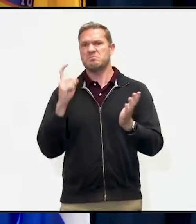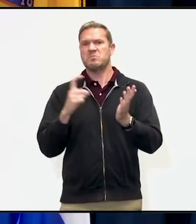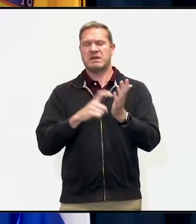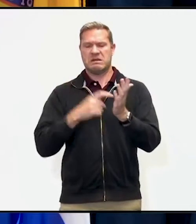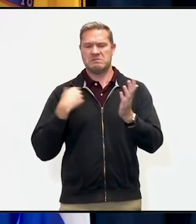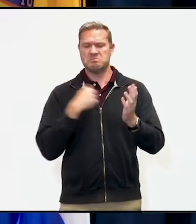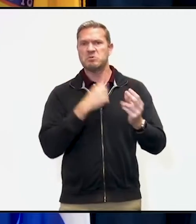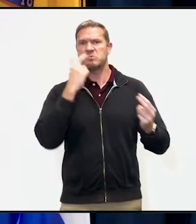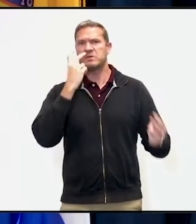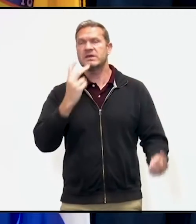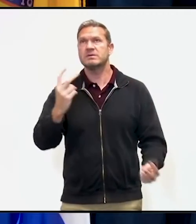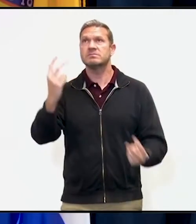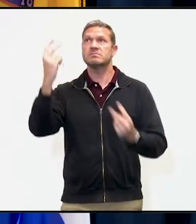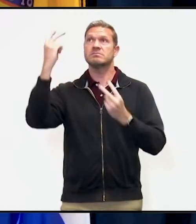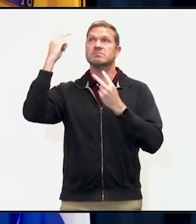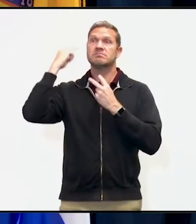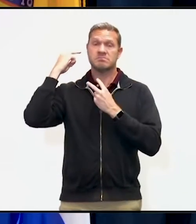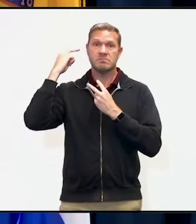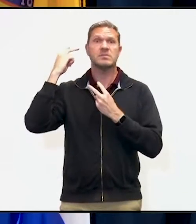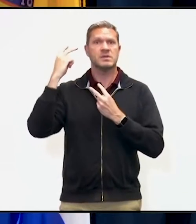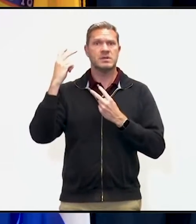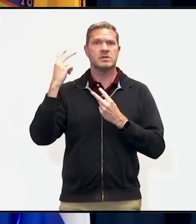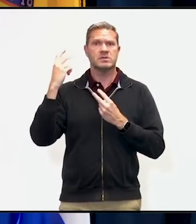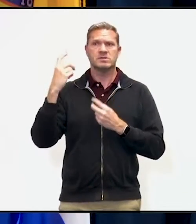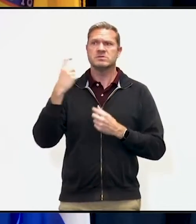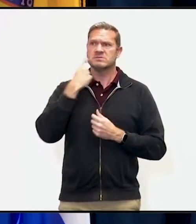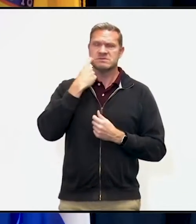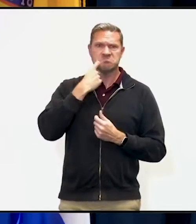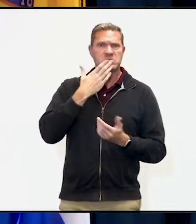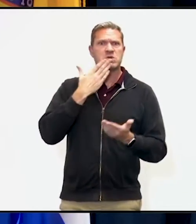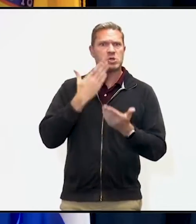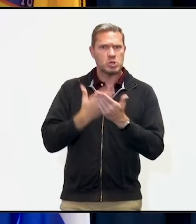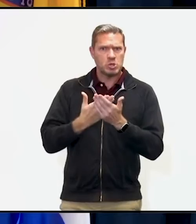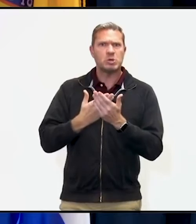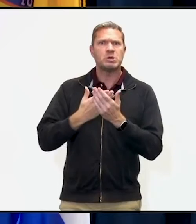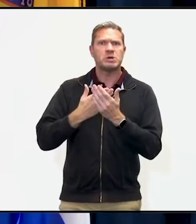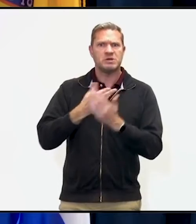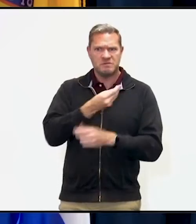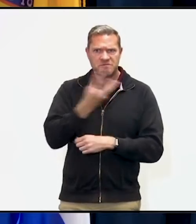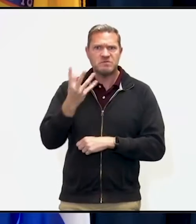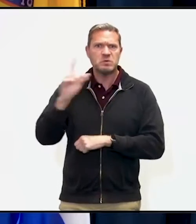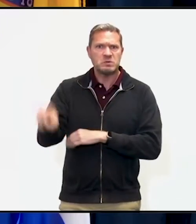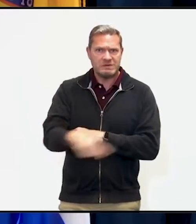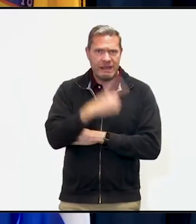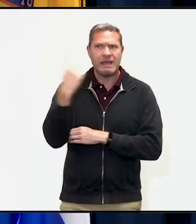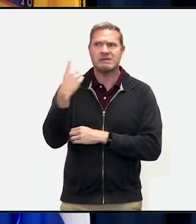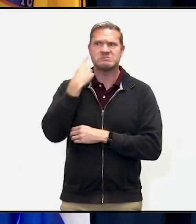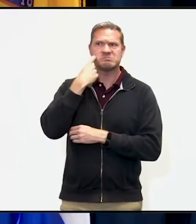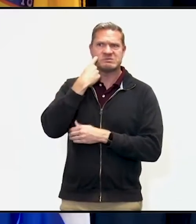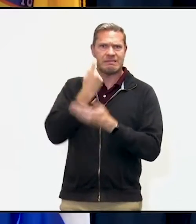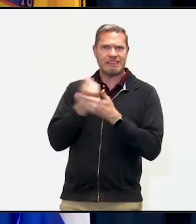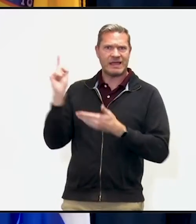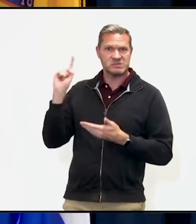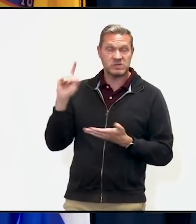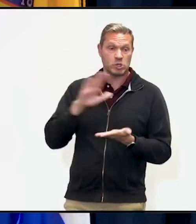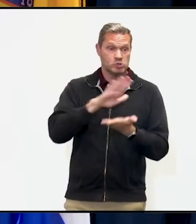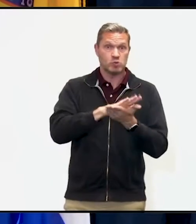just a really great few days in the city especially with campuses reopening here in Long Beach.